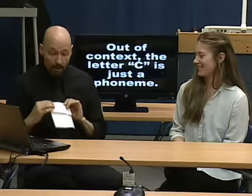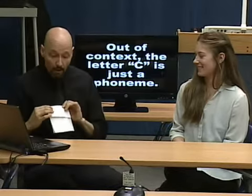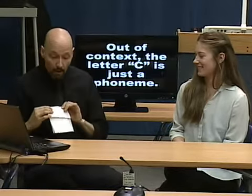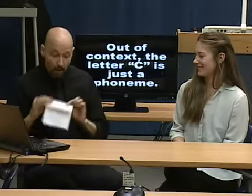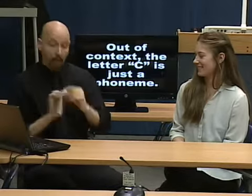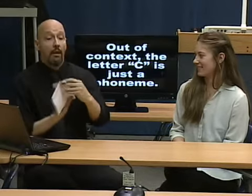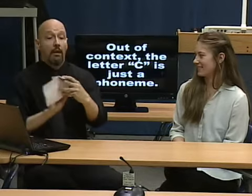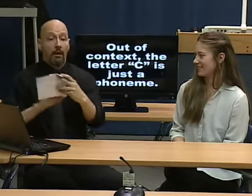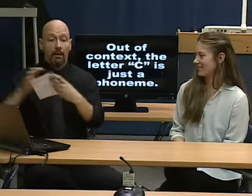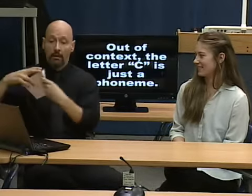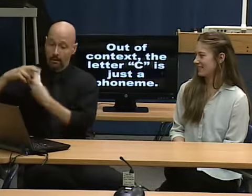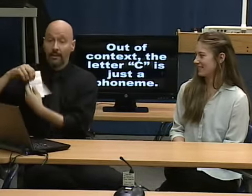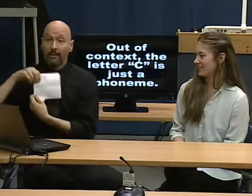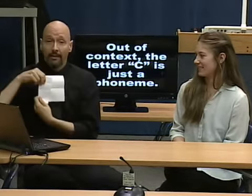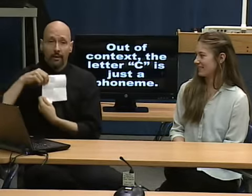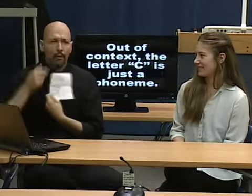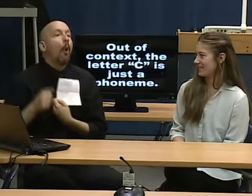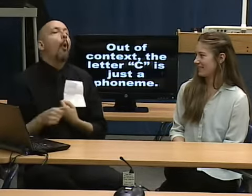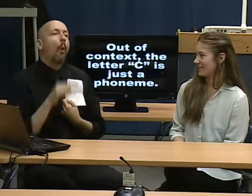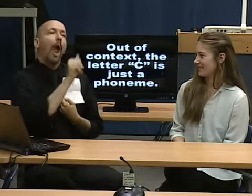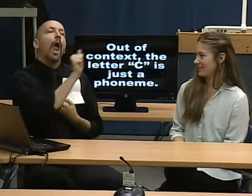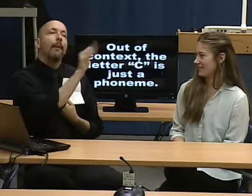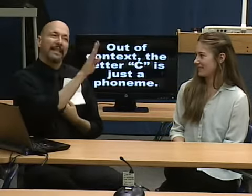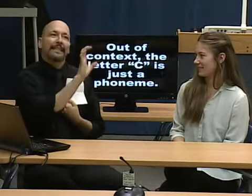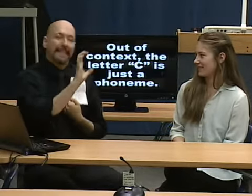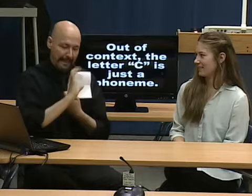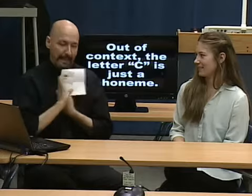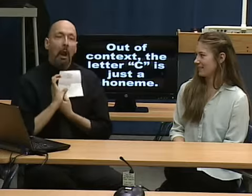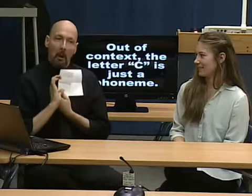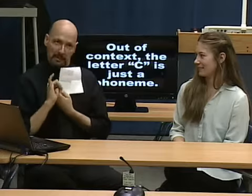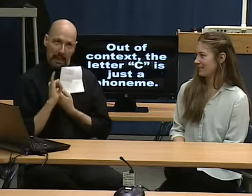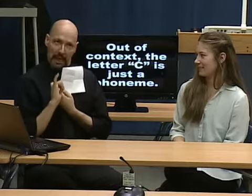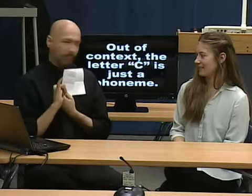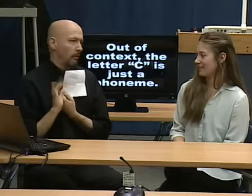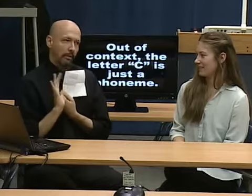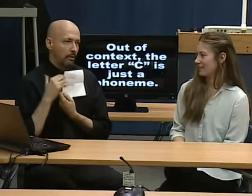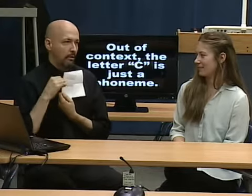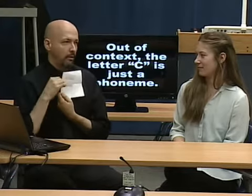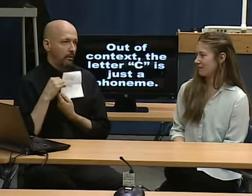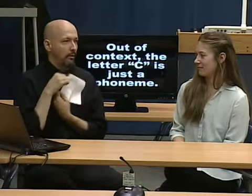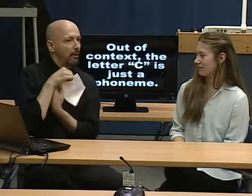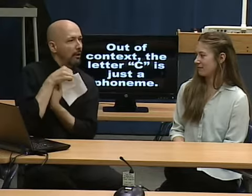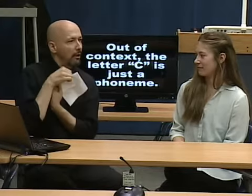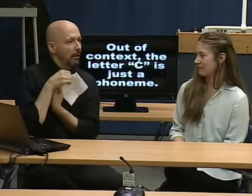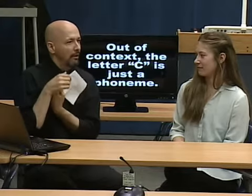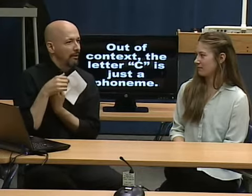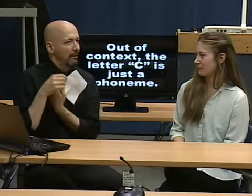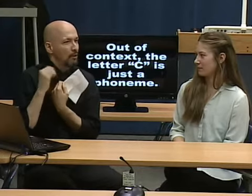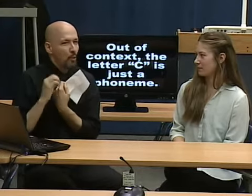If I show you this paper with a C-shape drawn on it... you might say, "Oh! A, B, C! That's a C!" What, then, if I turn it this way?